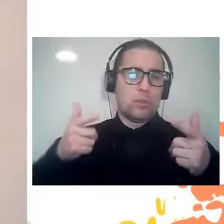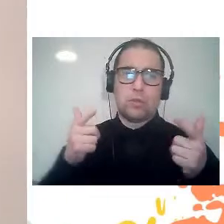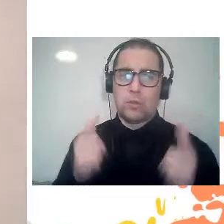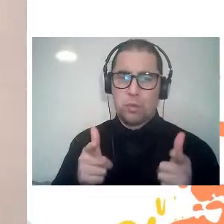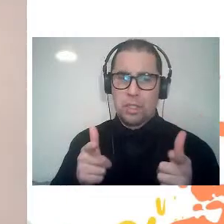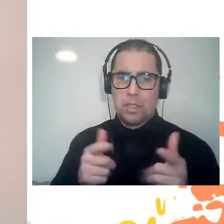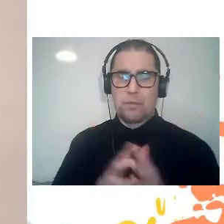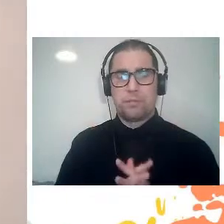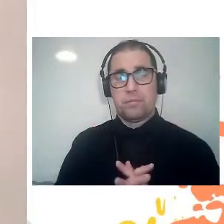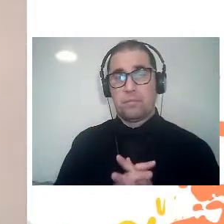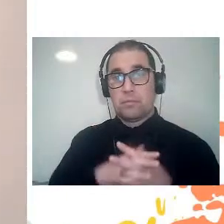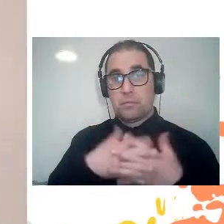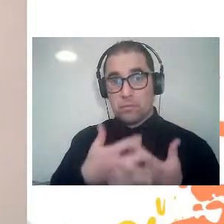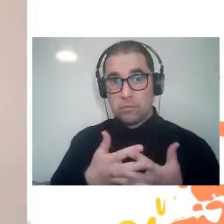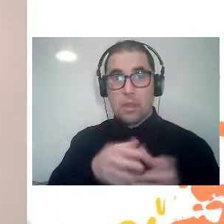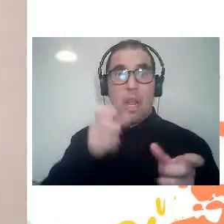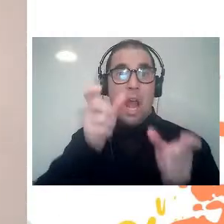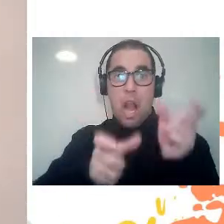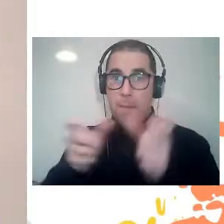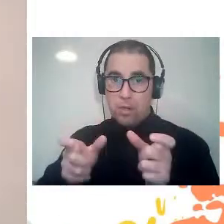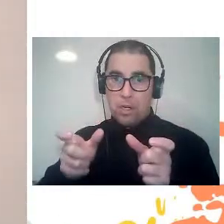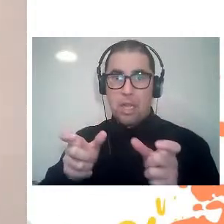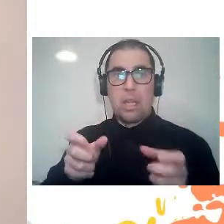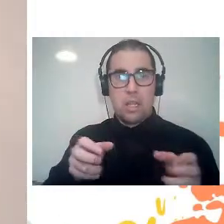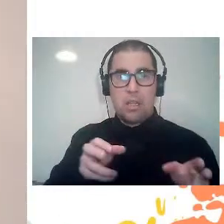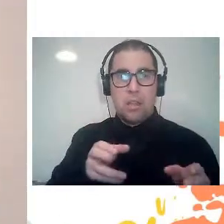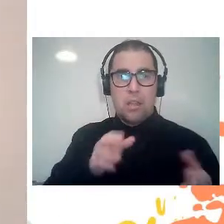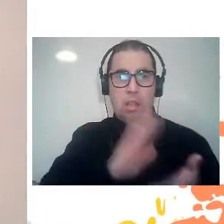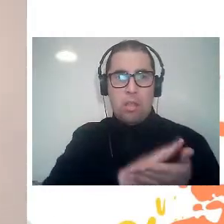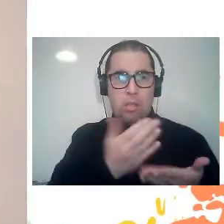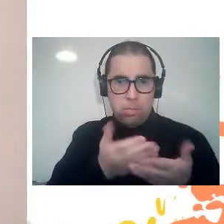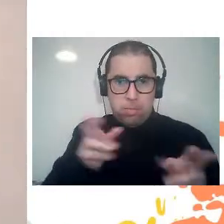and for those who have recovered from hospitalization